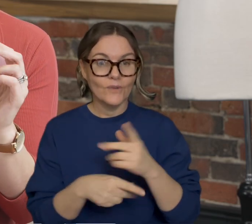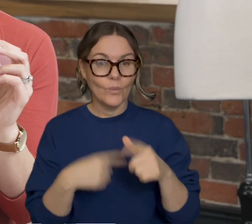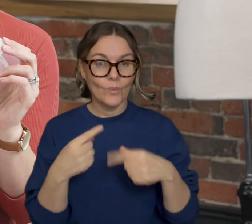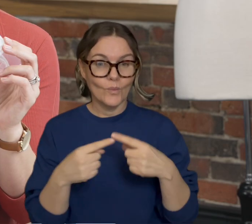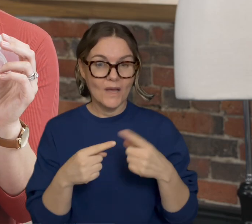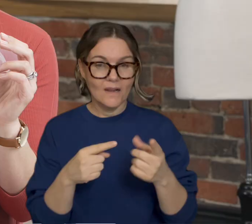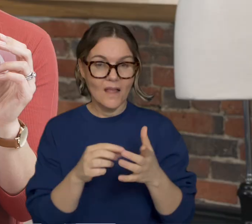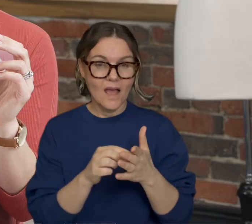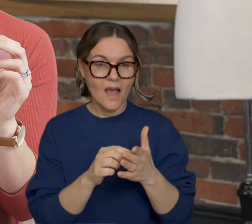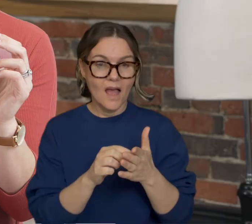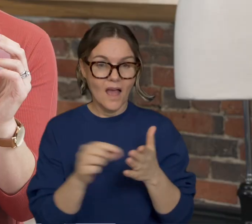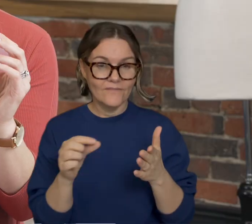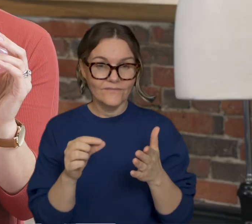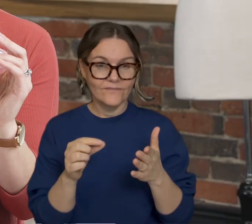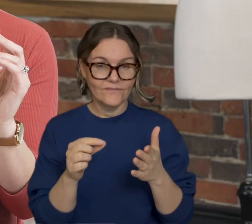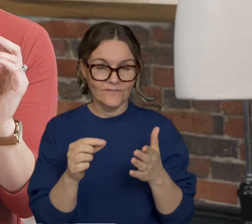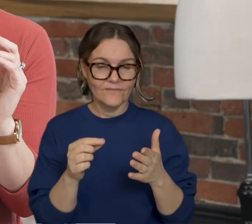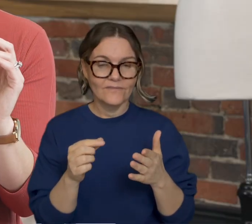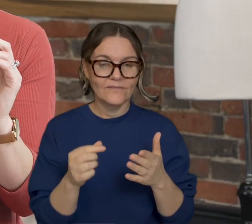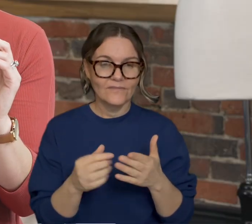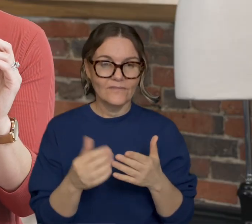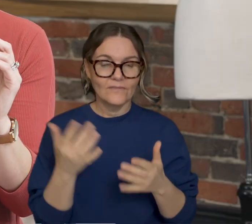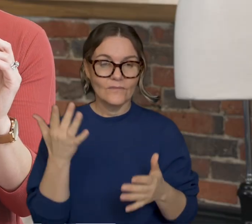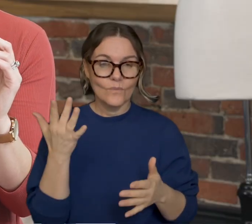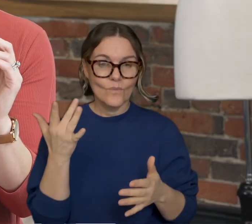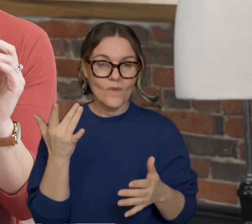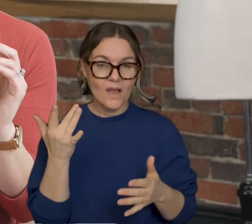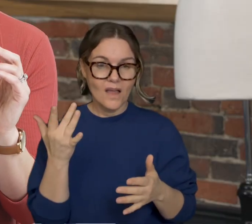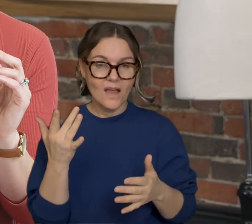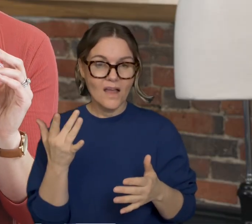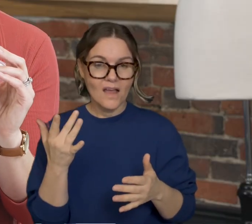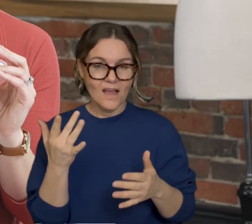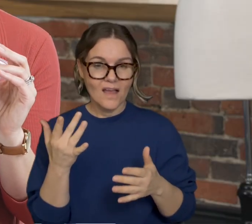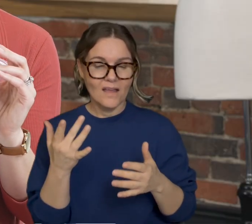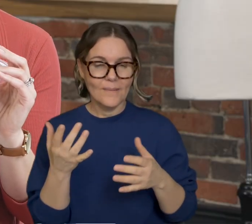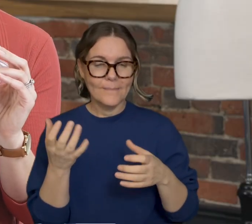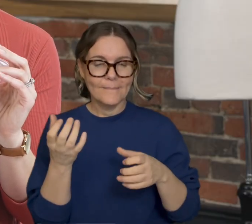take it back off or put it on because you don't want to grab from the tip of that that is where